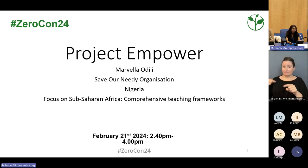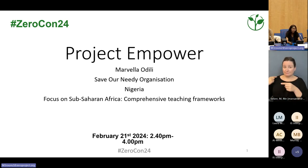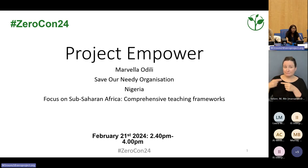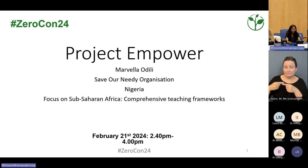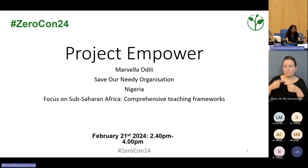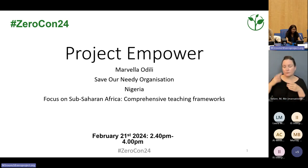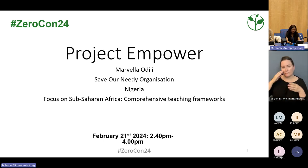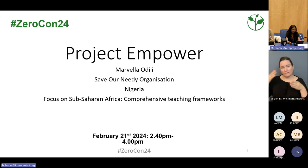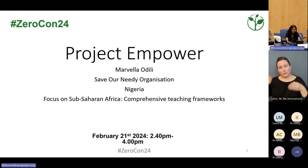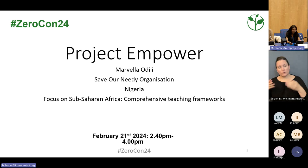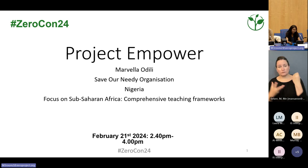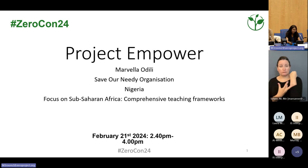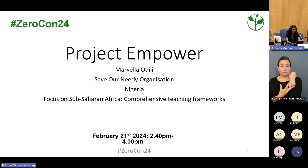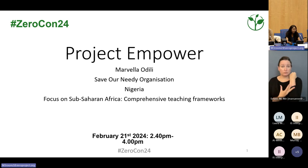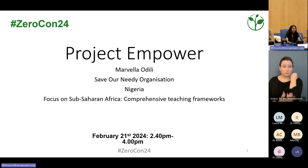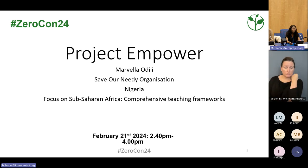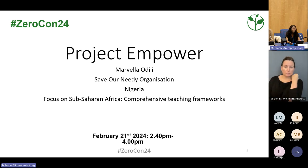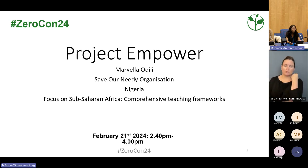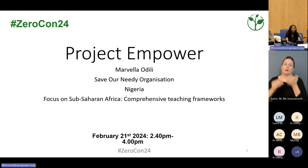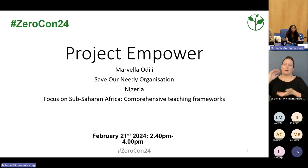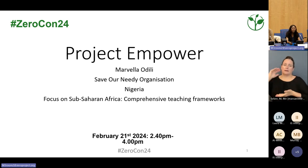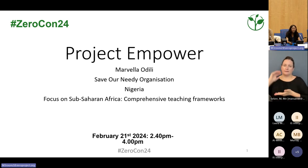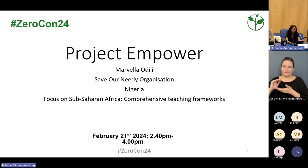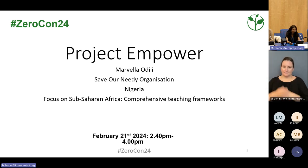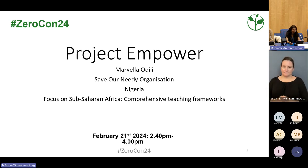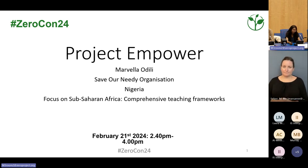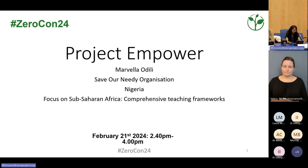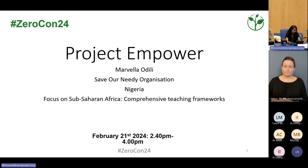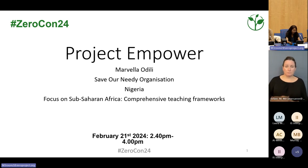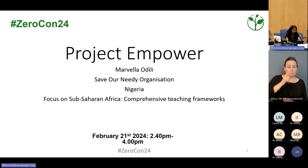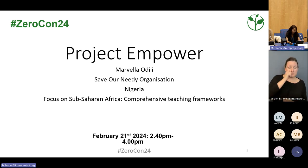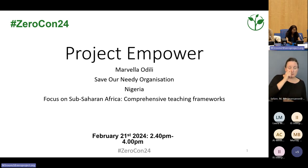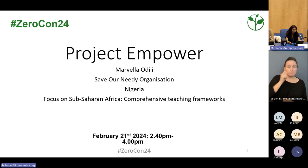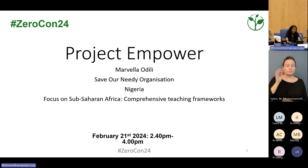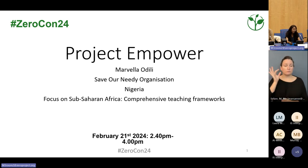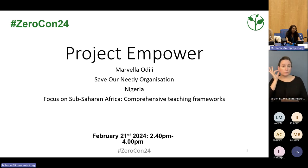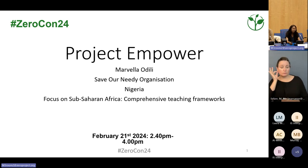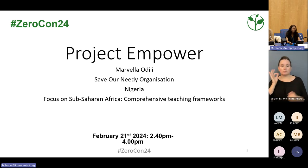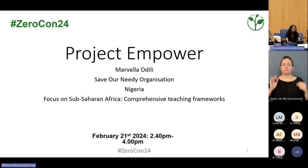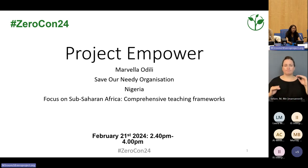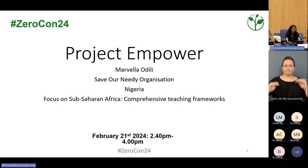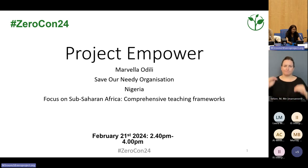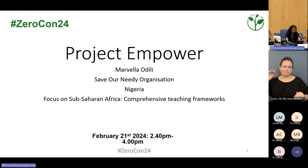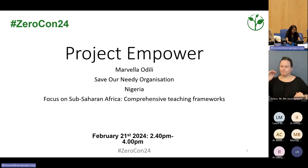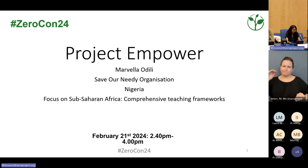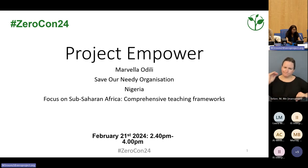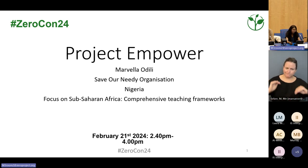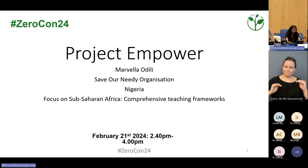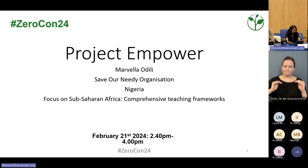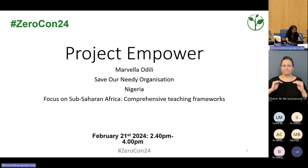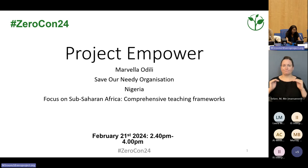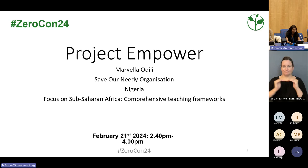gender inequality, and reduce inequalities in Africa. Particularly focusing on women and